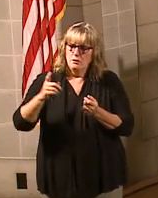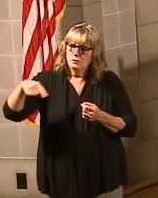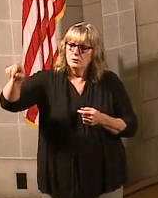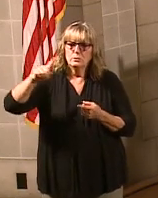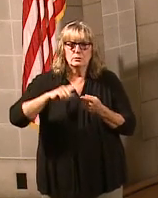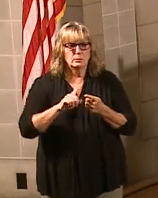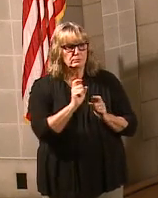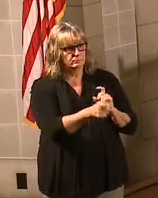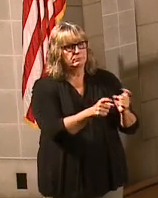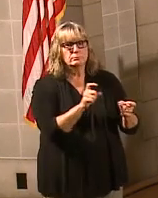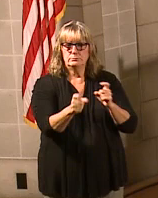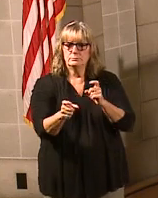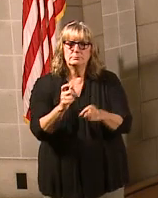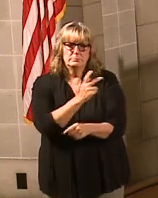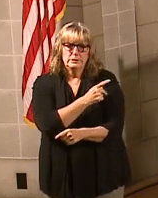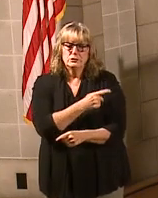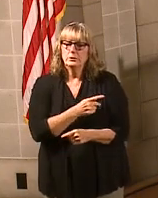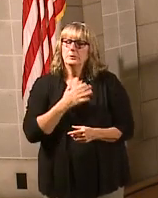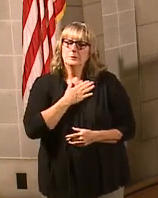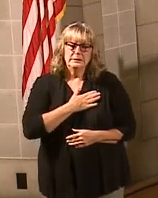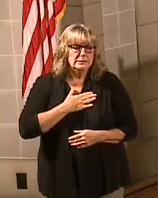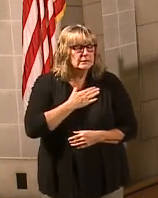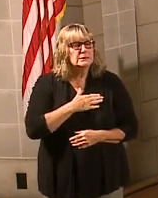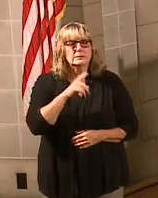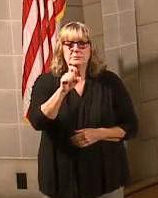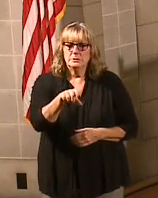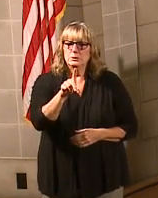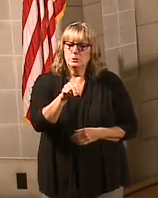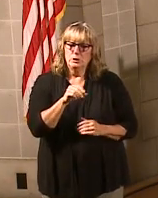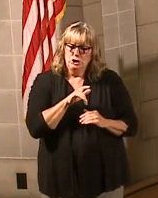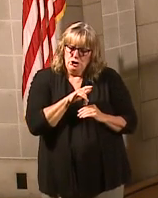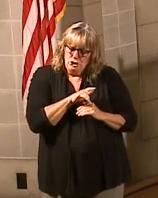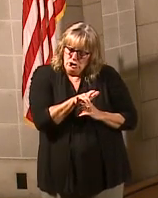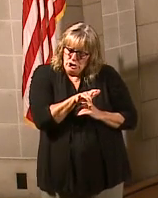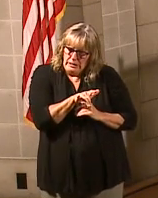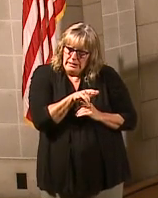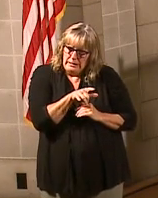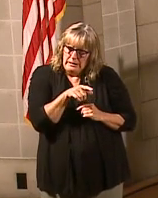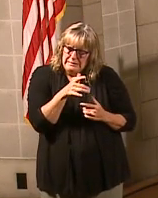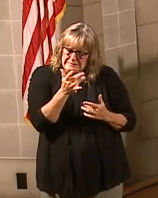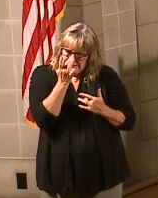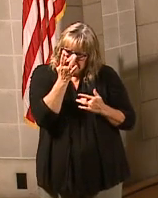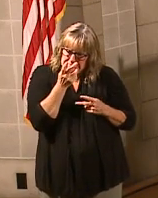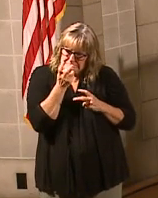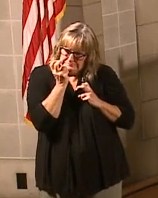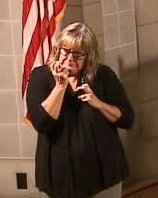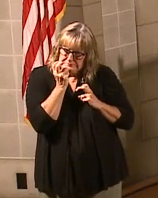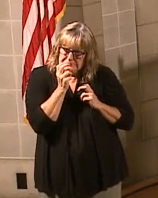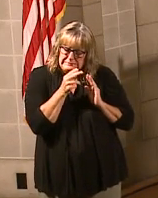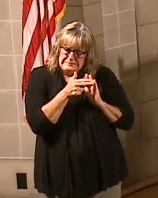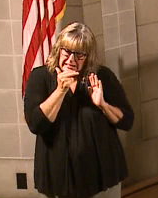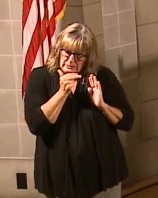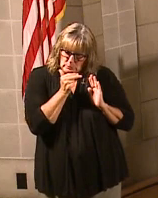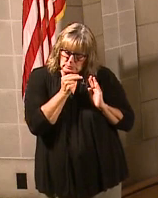WE HAVE PLENTY OF THIS TREATMENT AVAILABLE HERE IN THE STATE AND